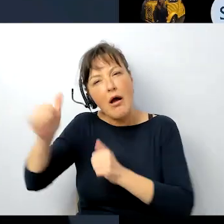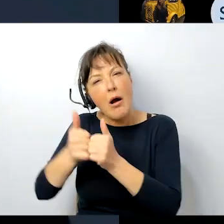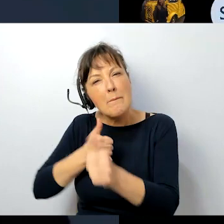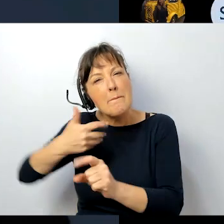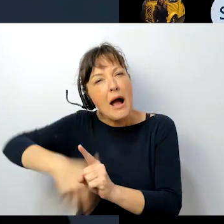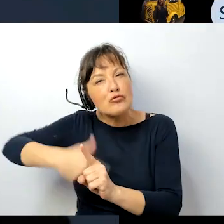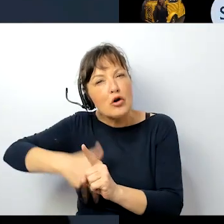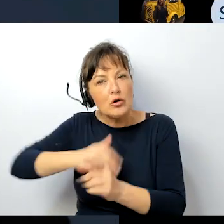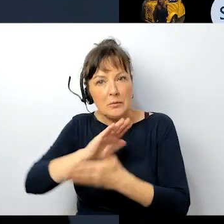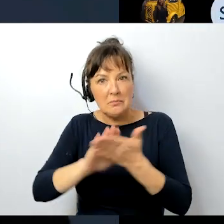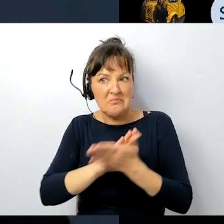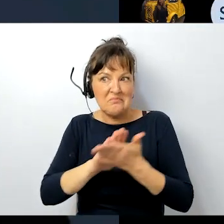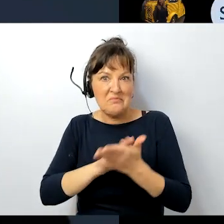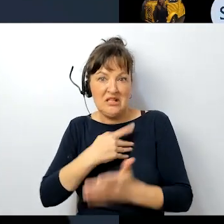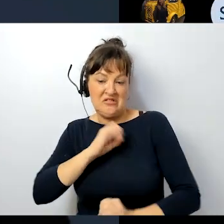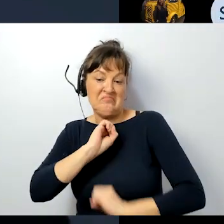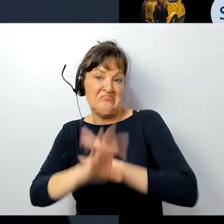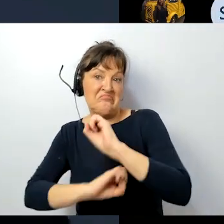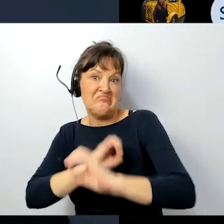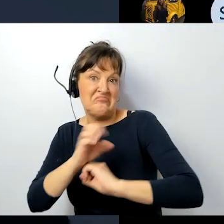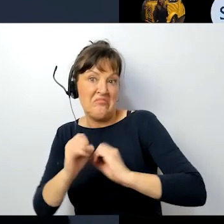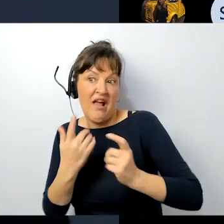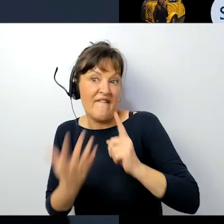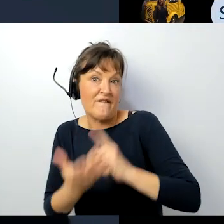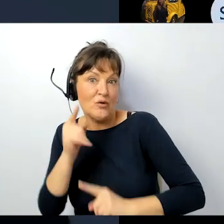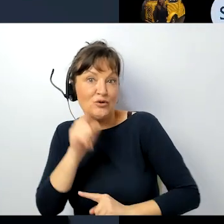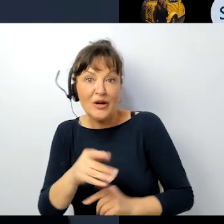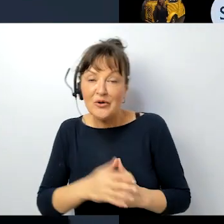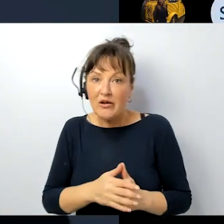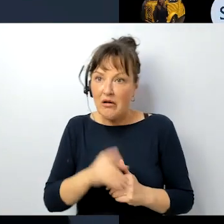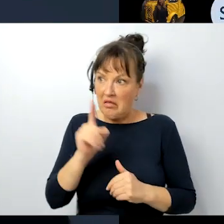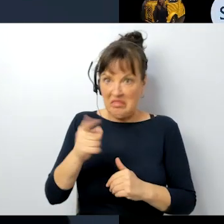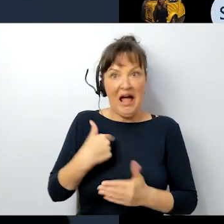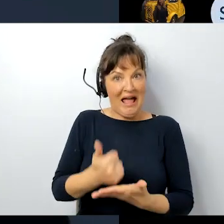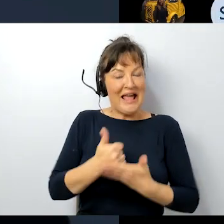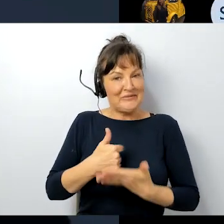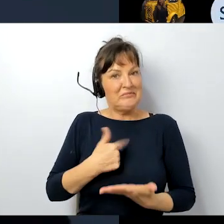then I also done my own research on the company to take in a little bit of information so I could